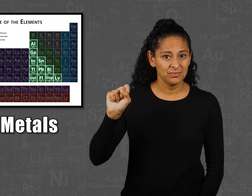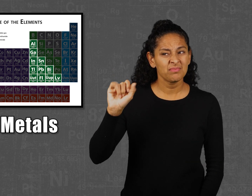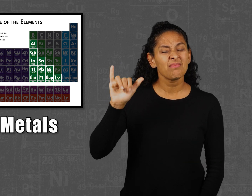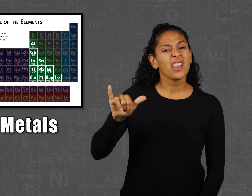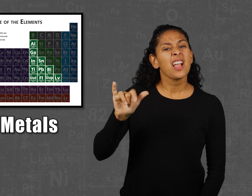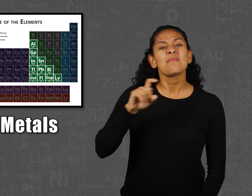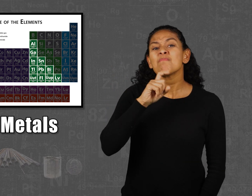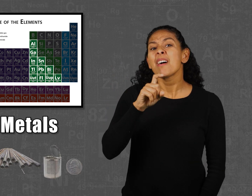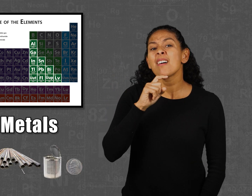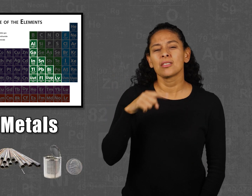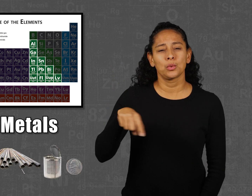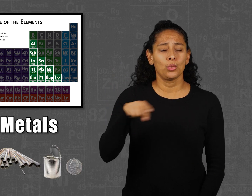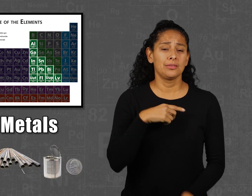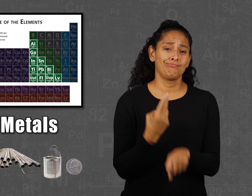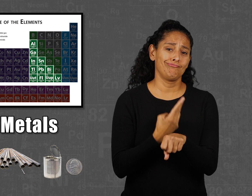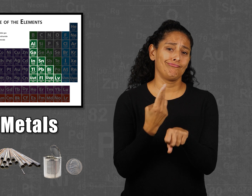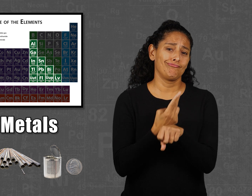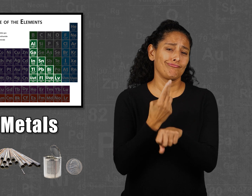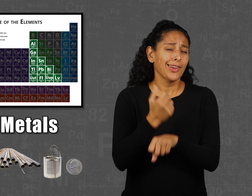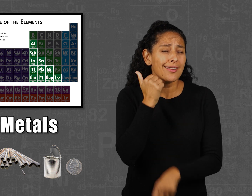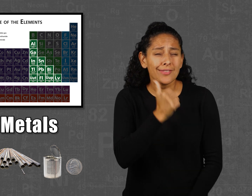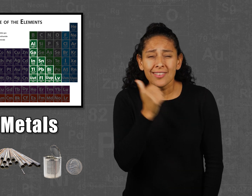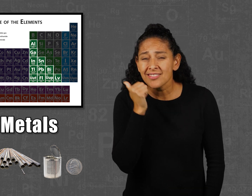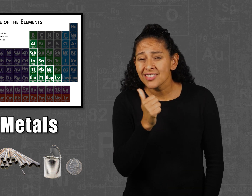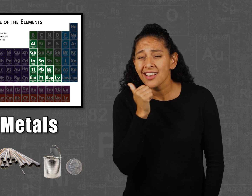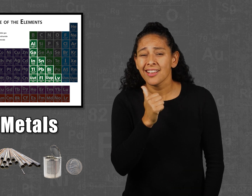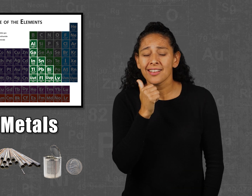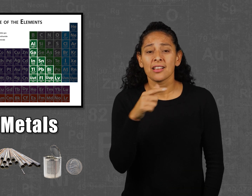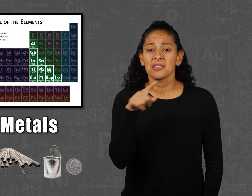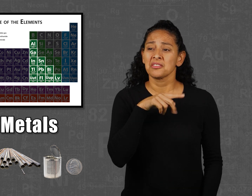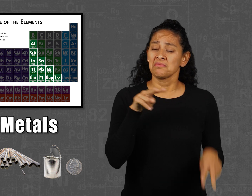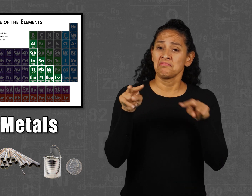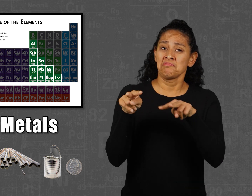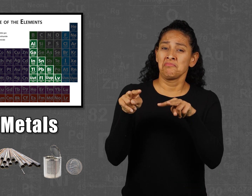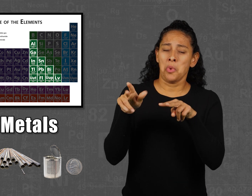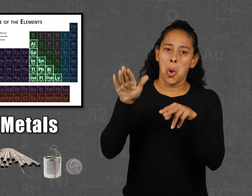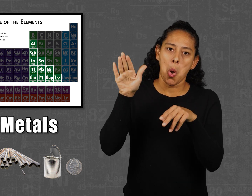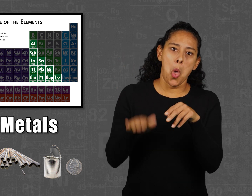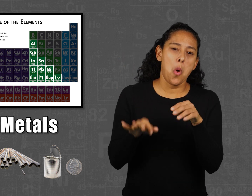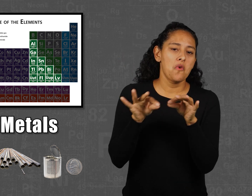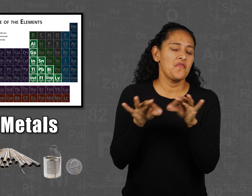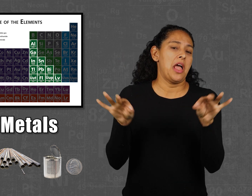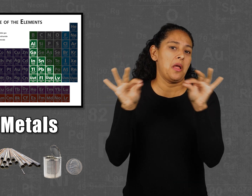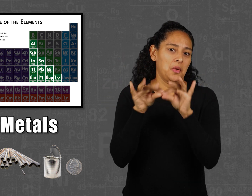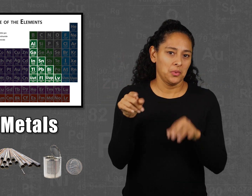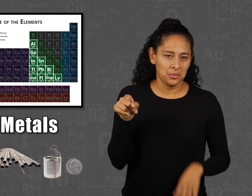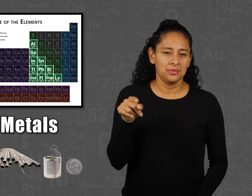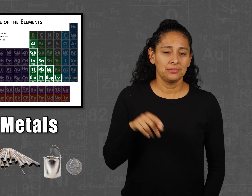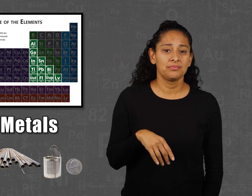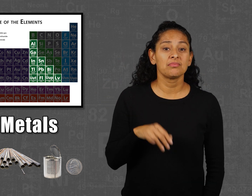These metals we use everyday and are considered to be low in value.